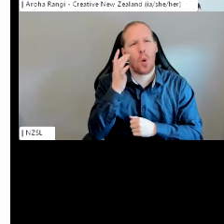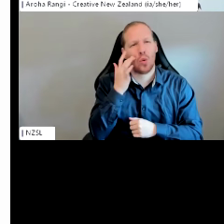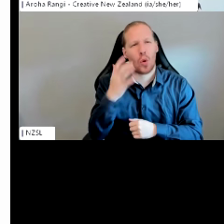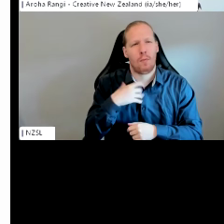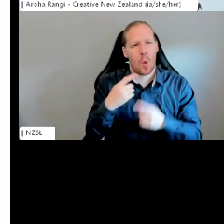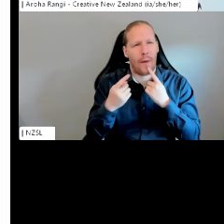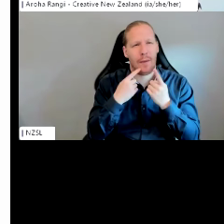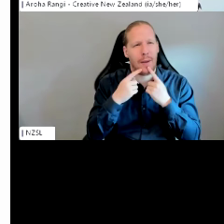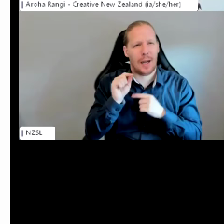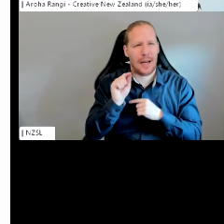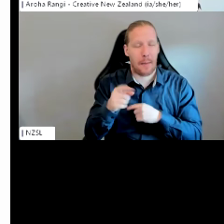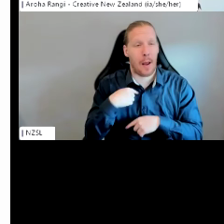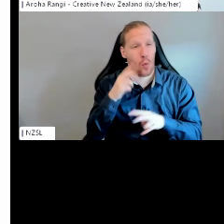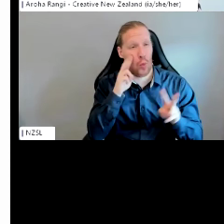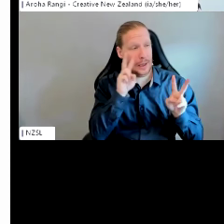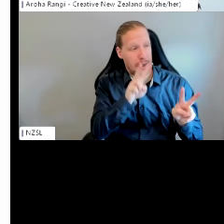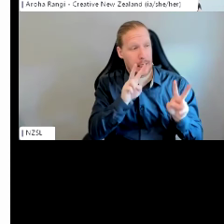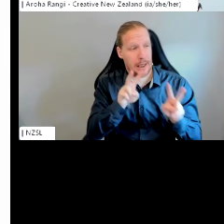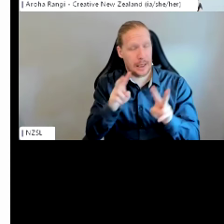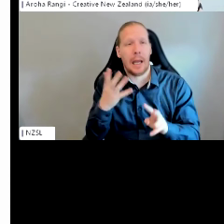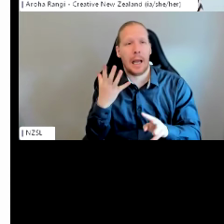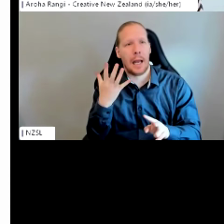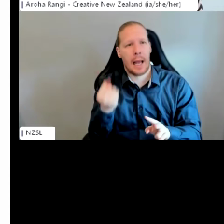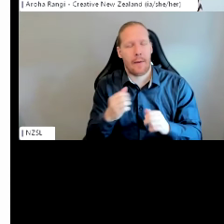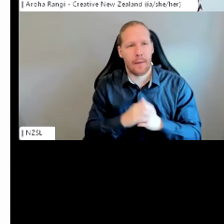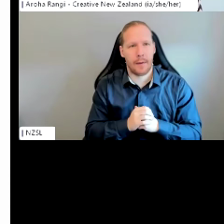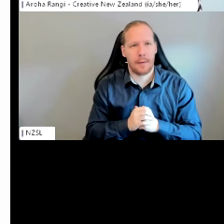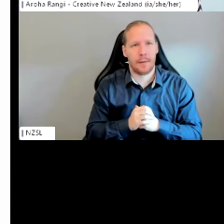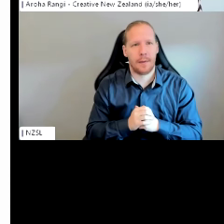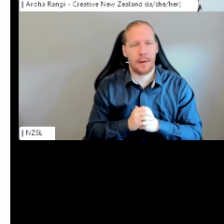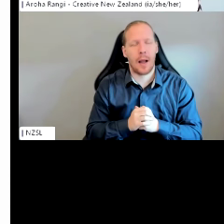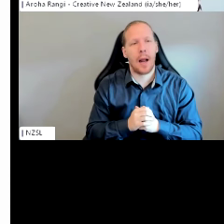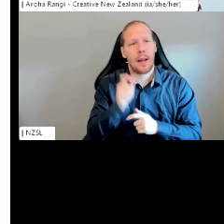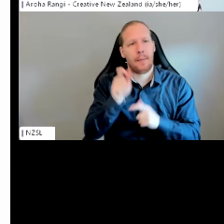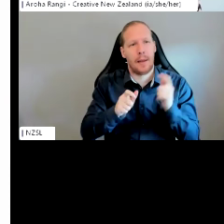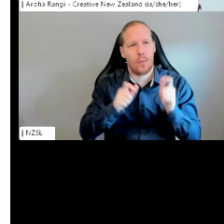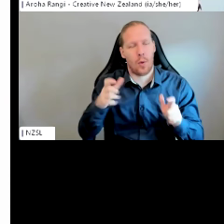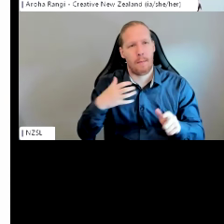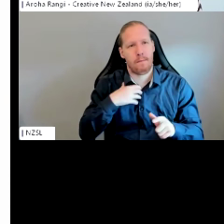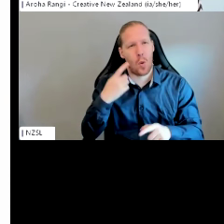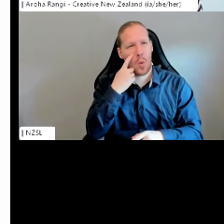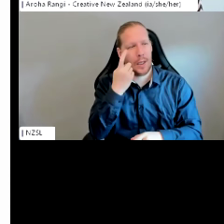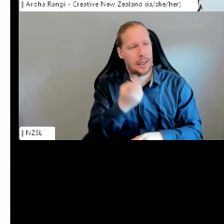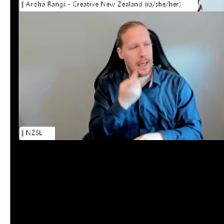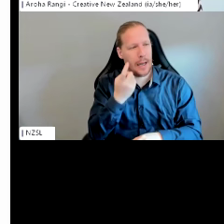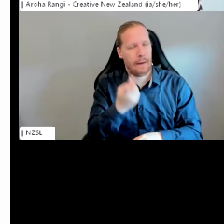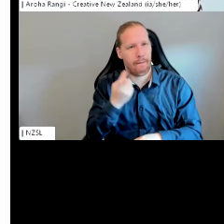a trend. uh people are being more careful, people are being more intentional, people are being more